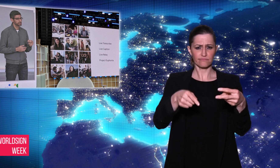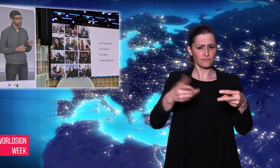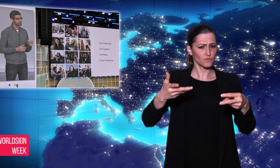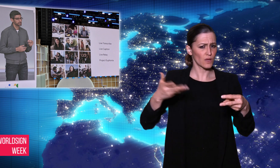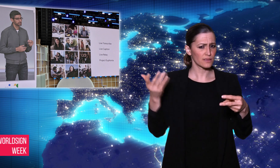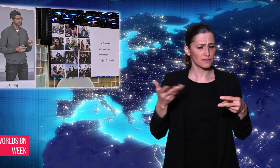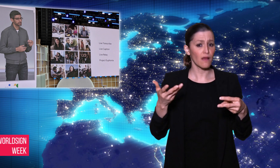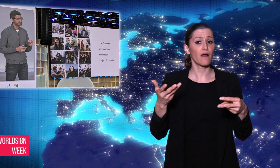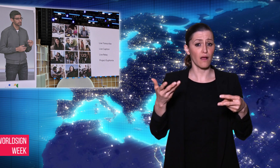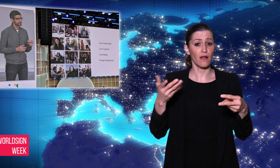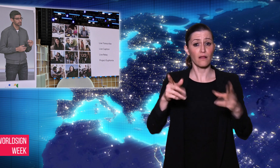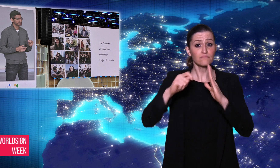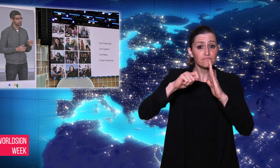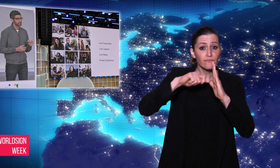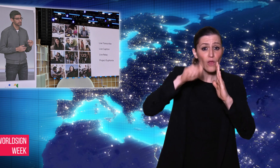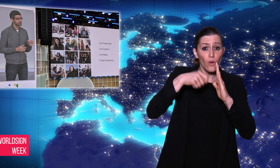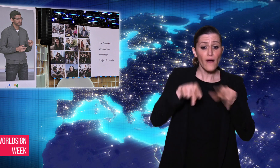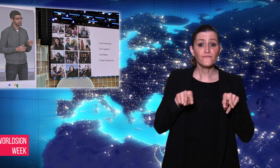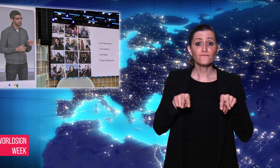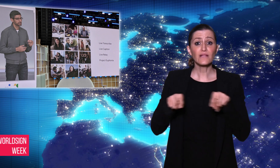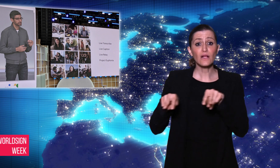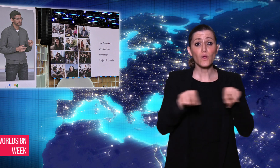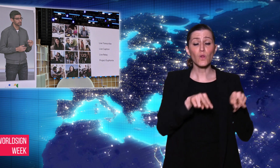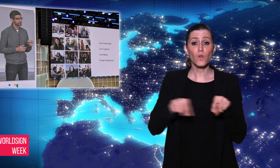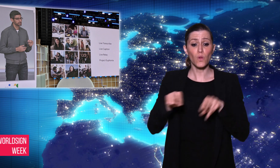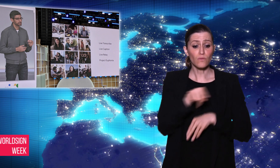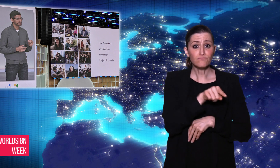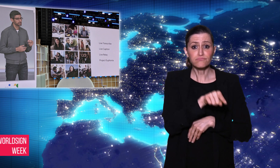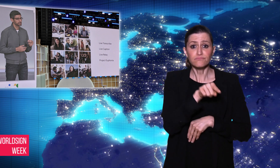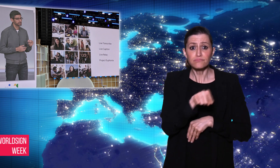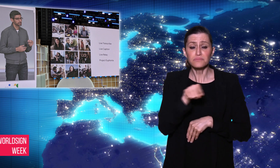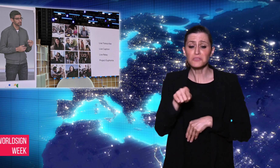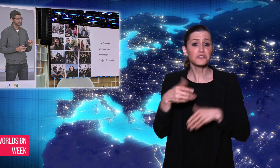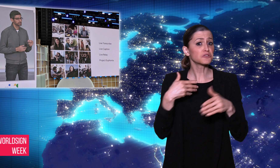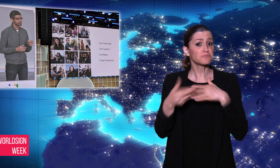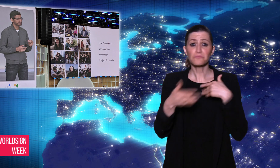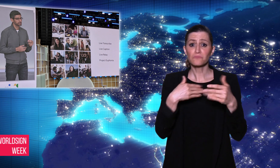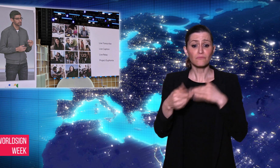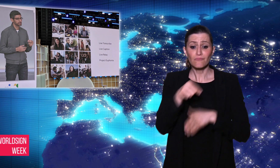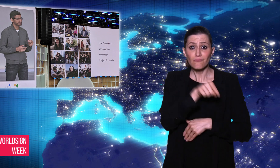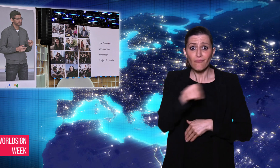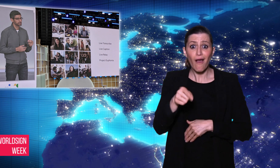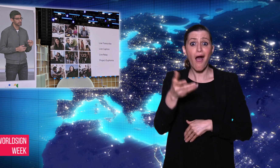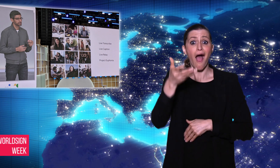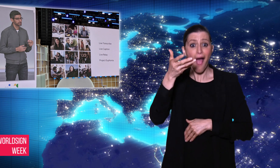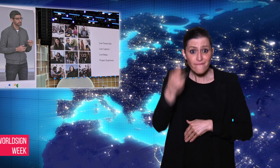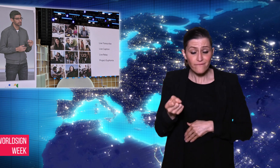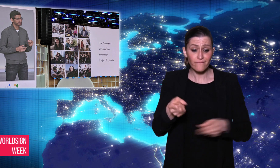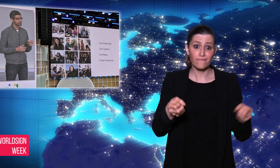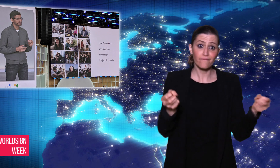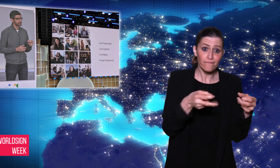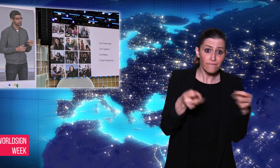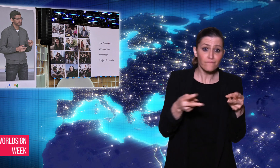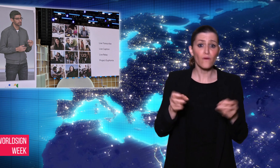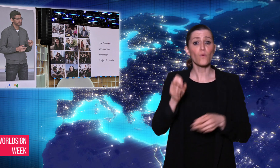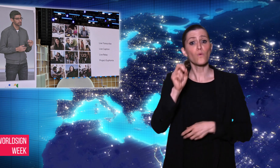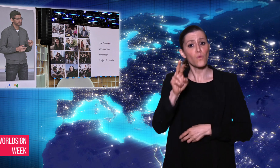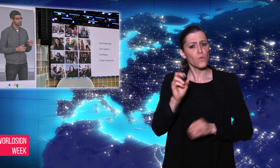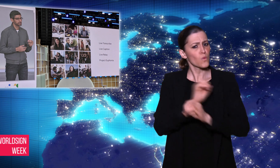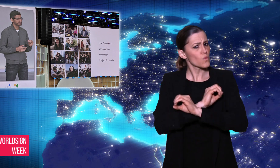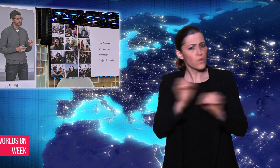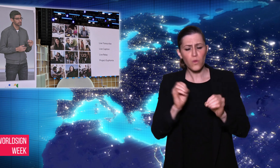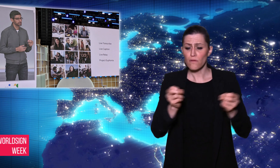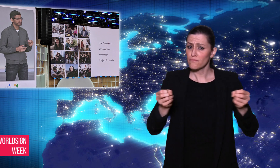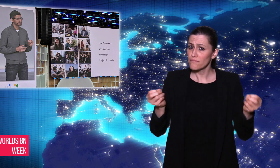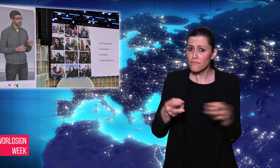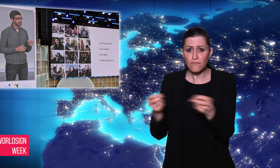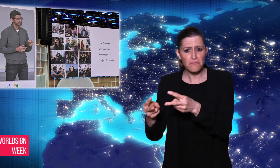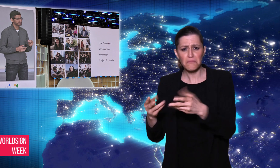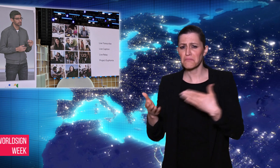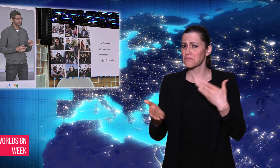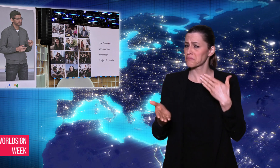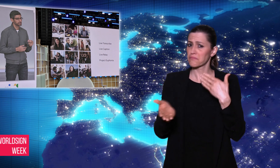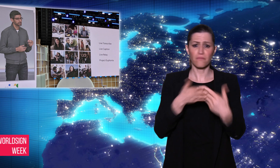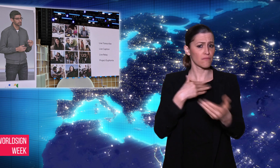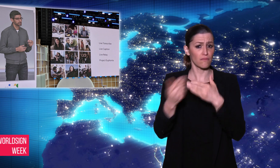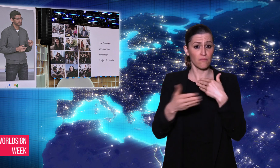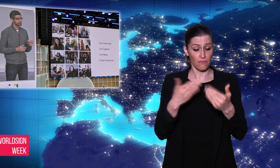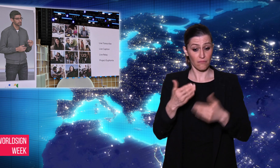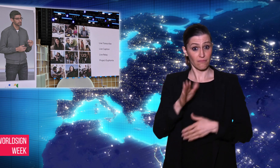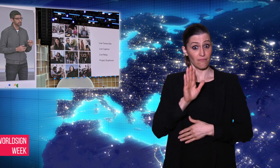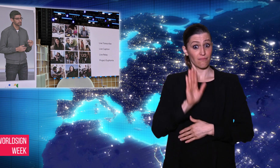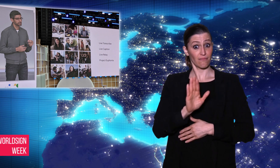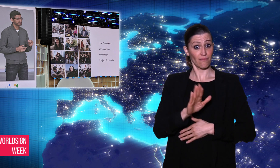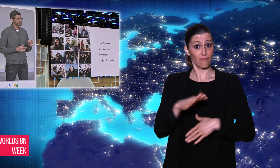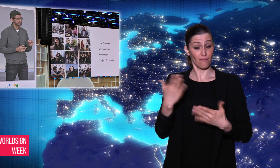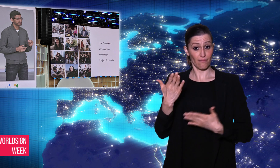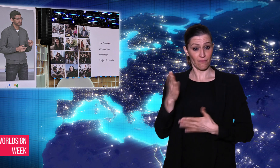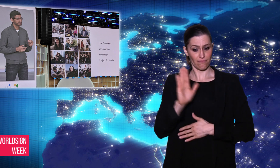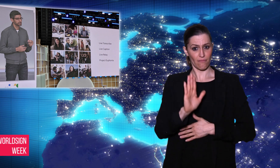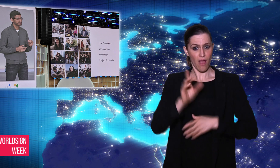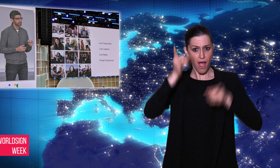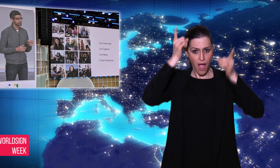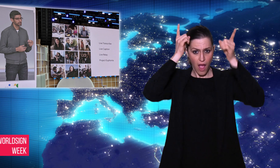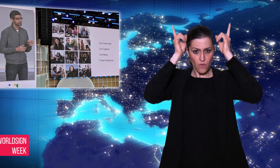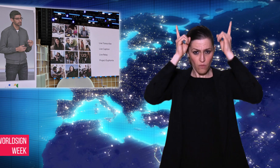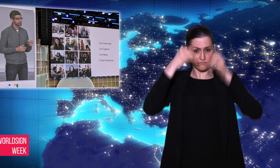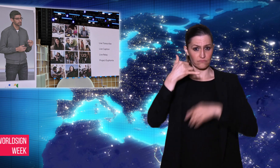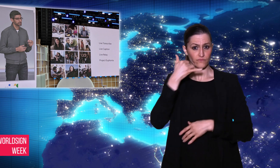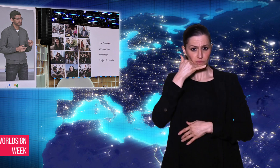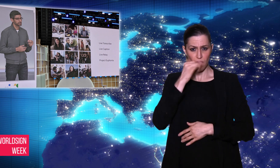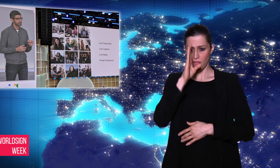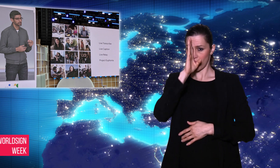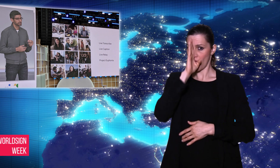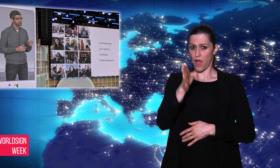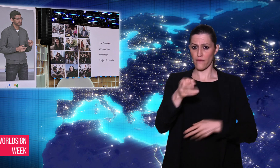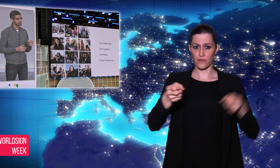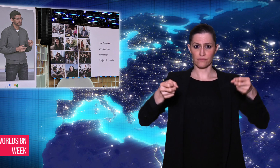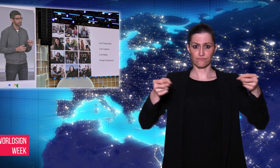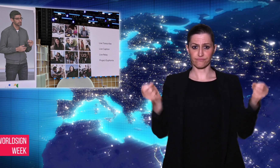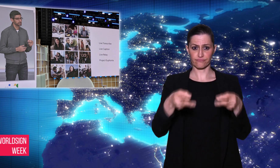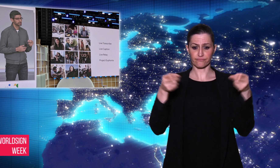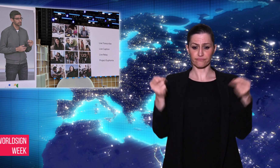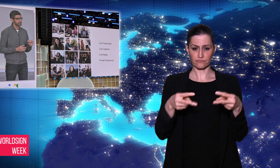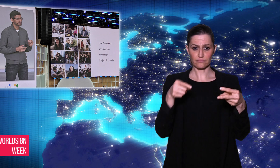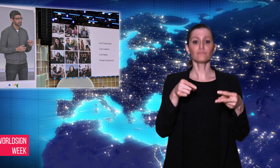This Live Caption will provide captioning no matter if the video came